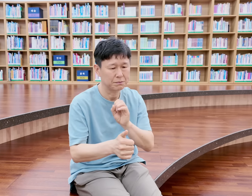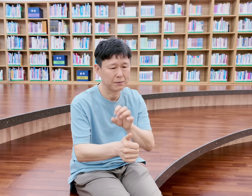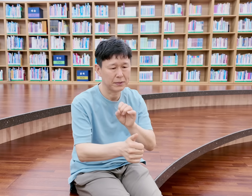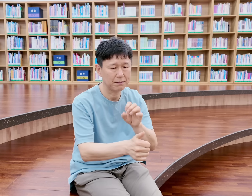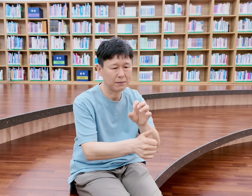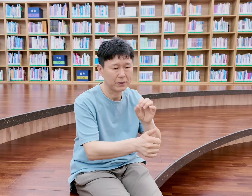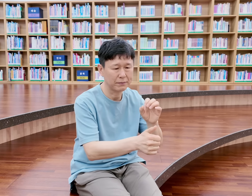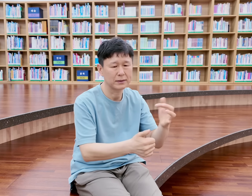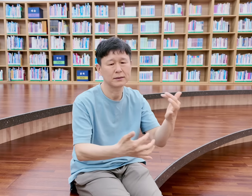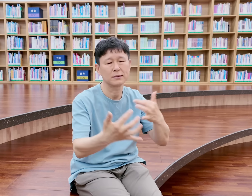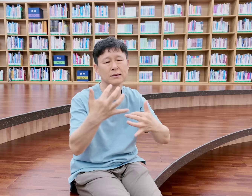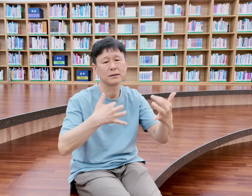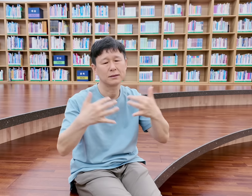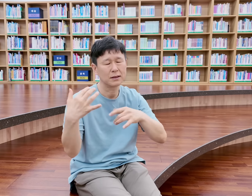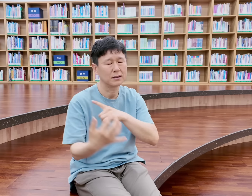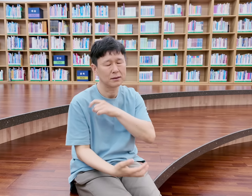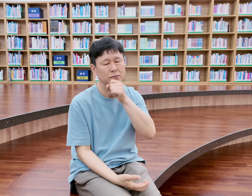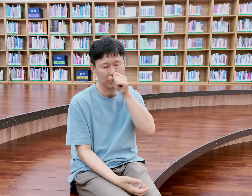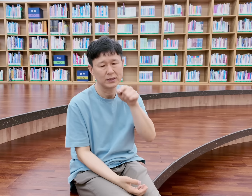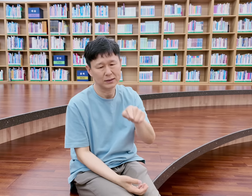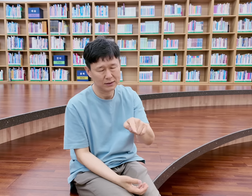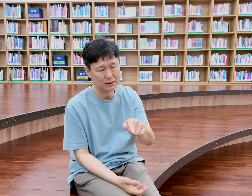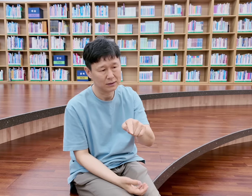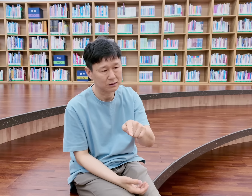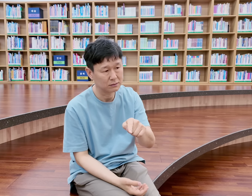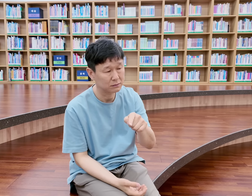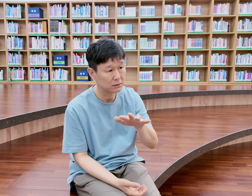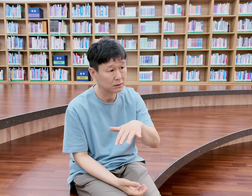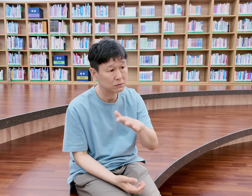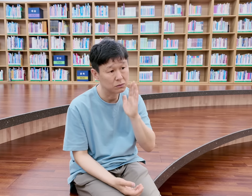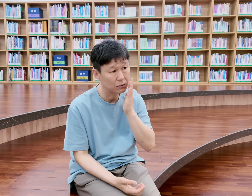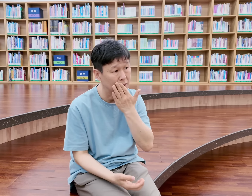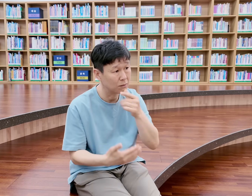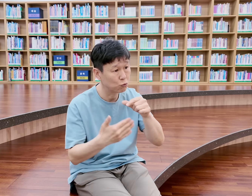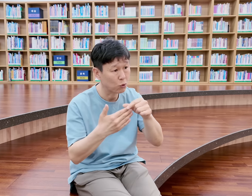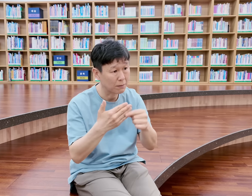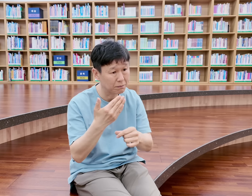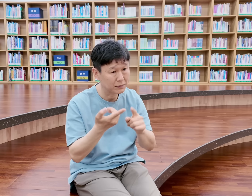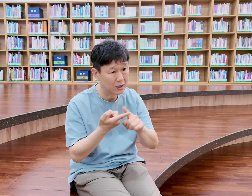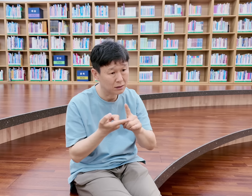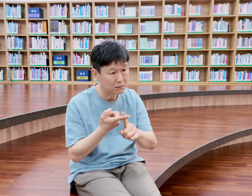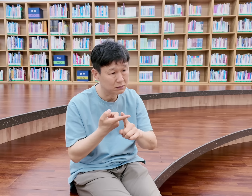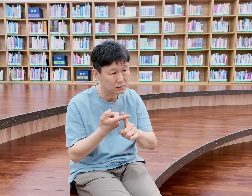if you feel the program is good, please let others know. The deaf program here